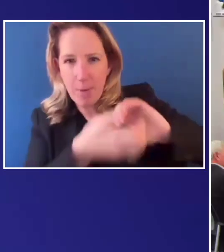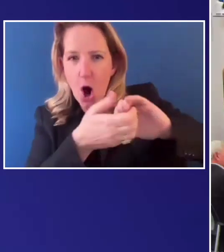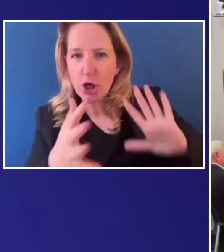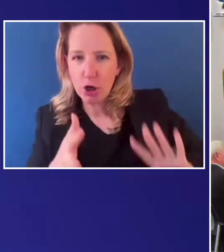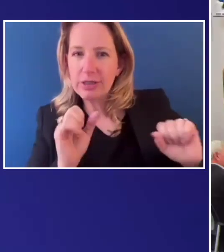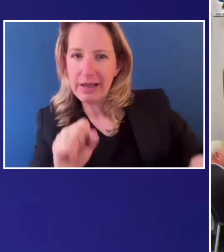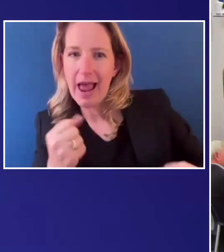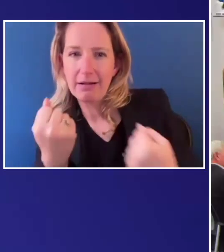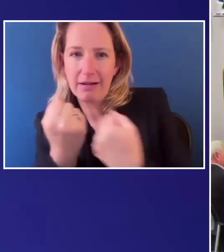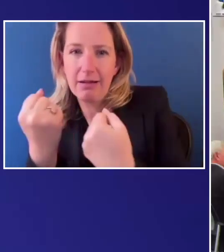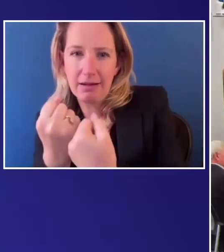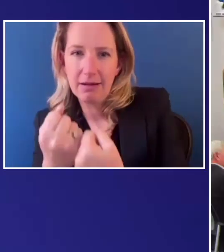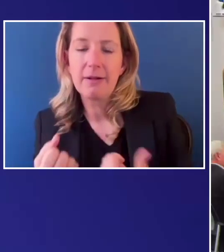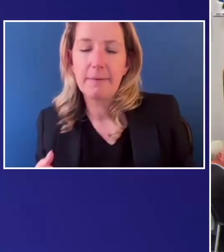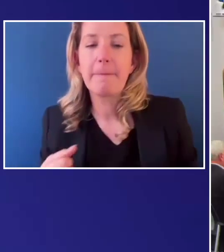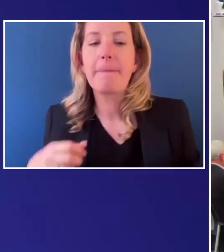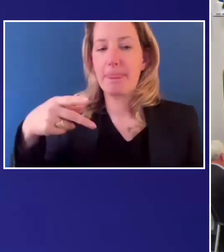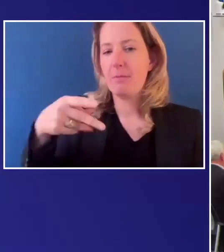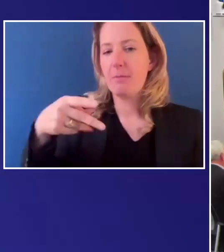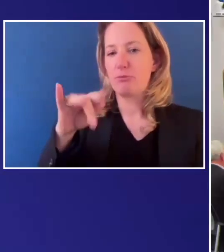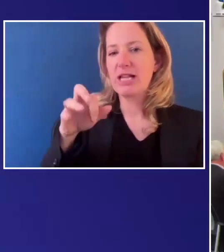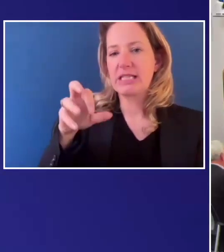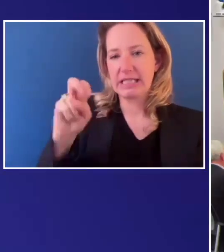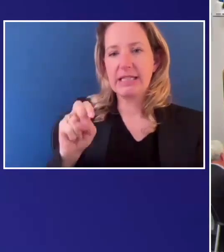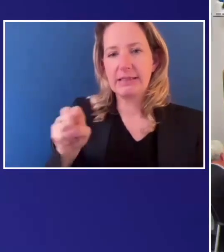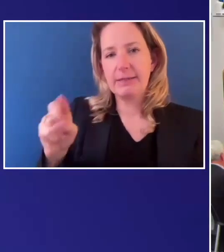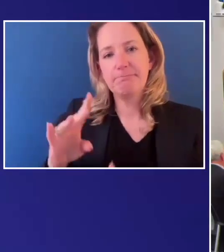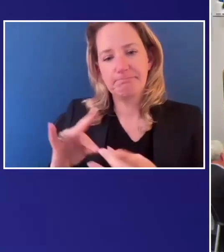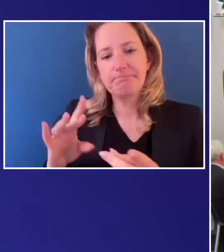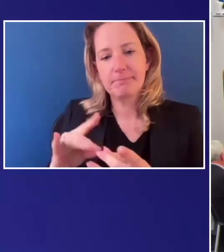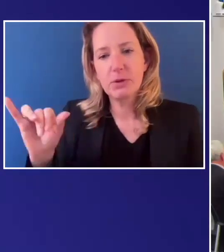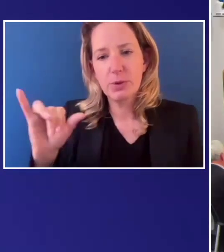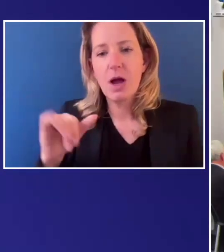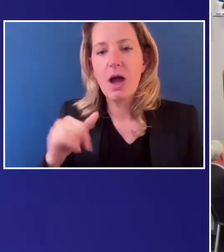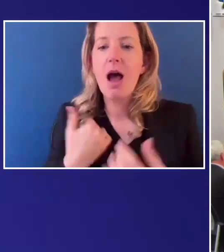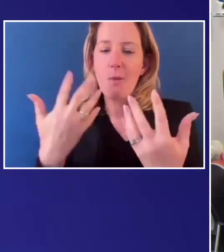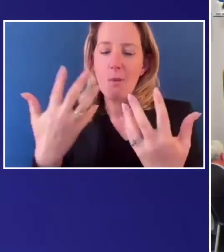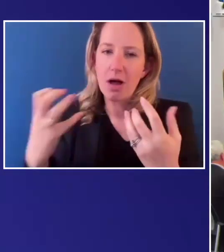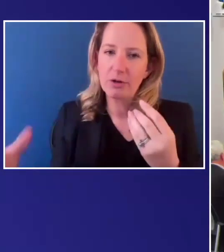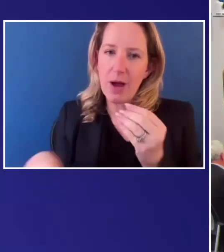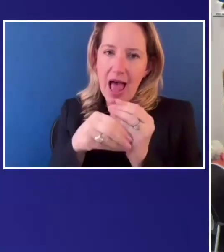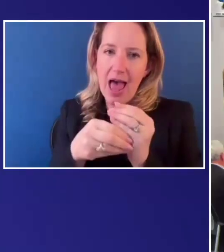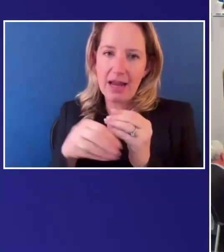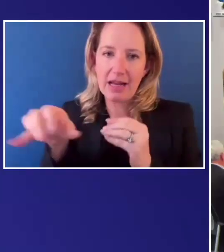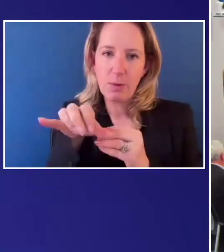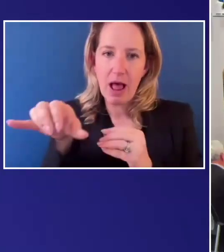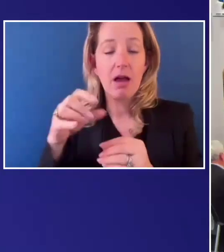Preston beat me to it. So I was going to put my card down. But I would just add as well for, for military commanders out